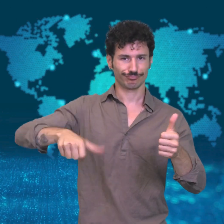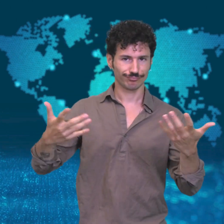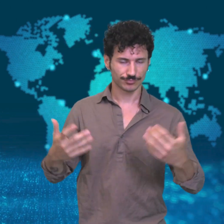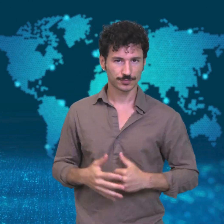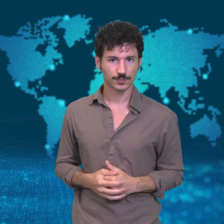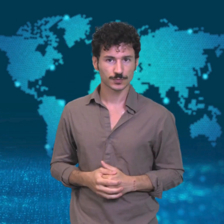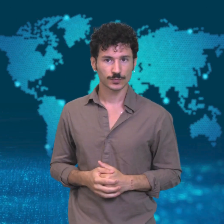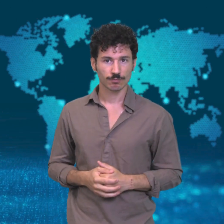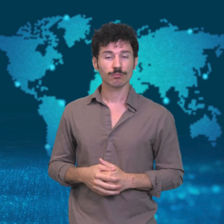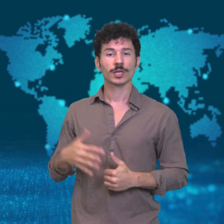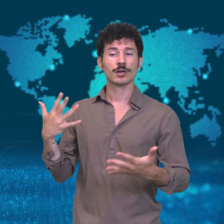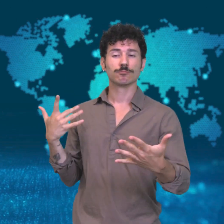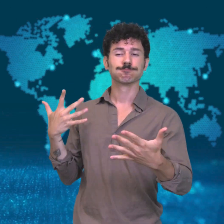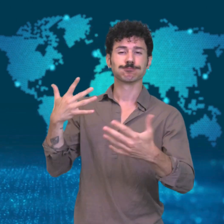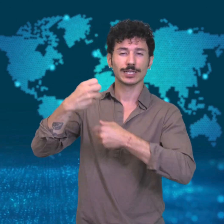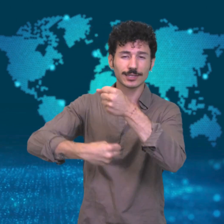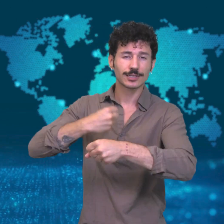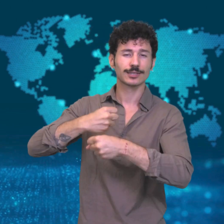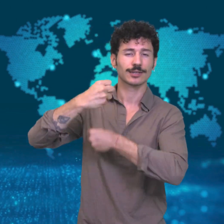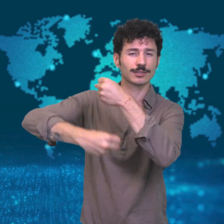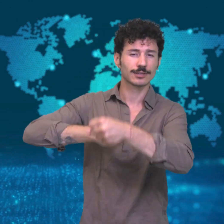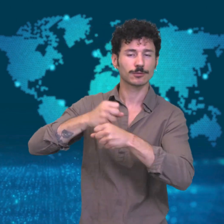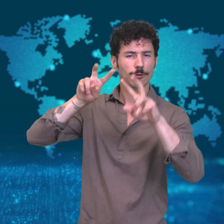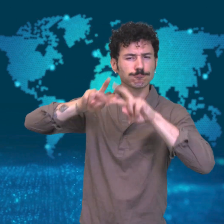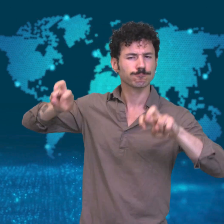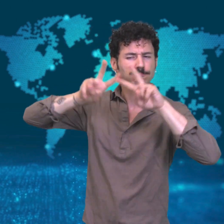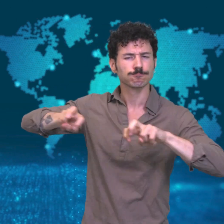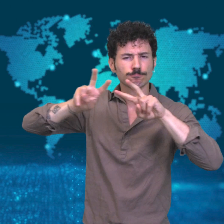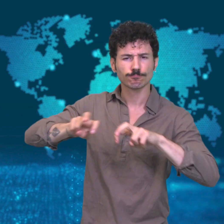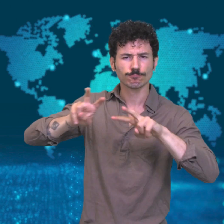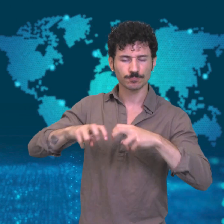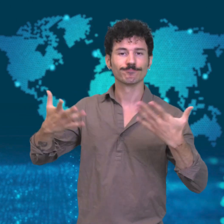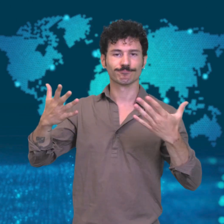After several years of investigation and a trial,